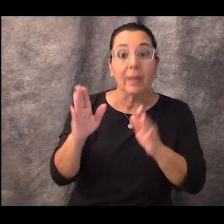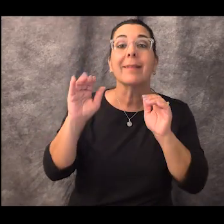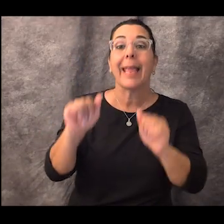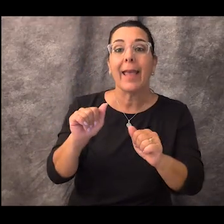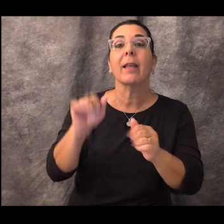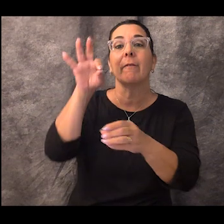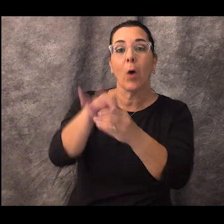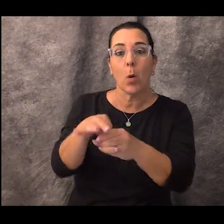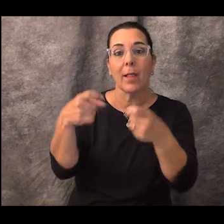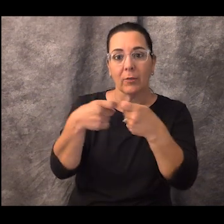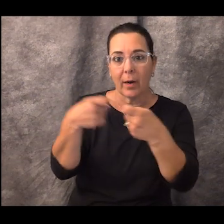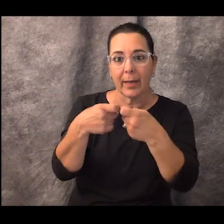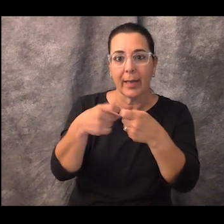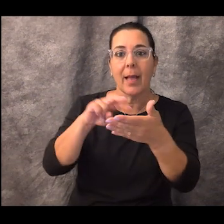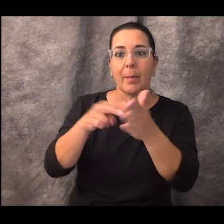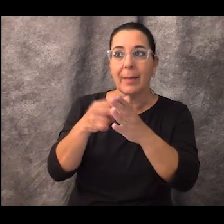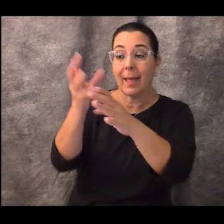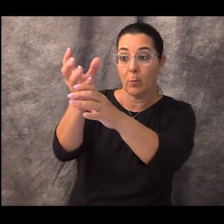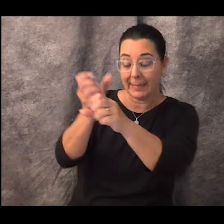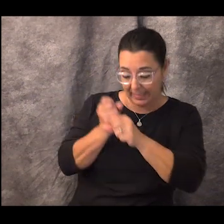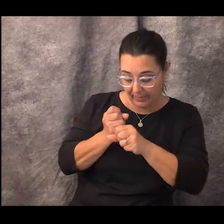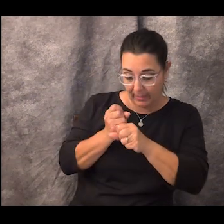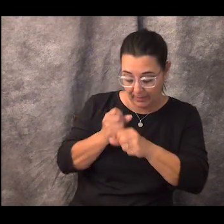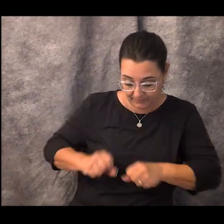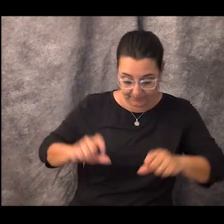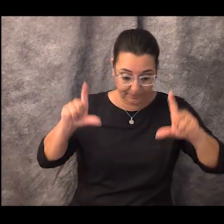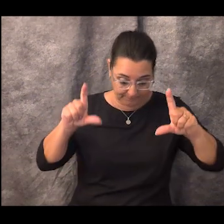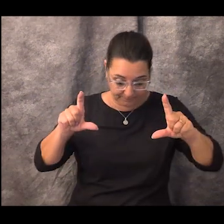like received it and returned it electronically because they're at the International Space Station.